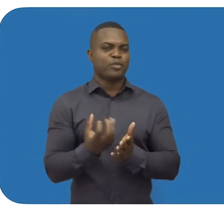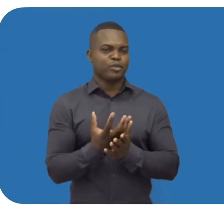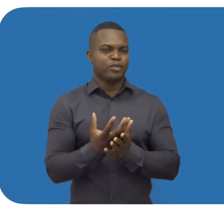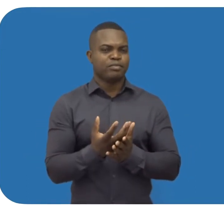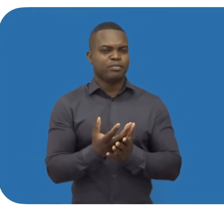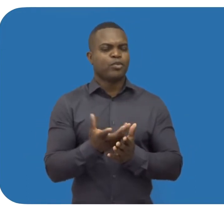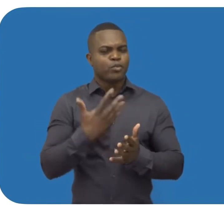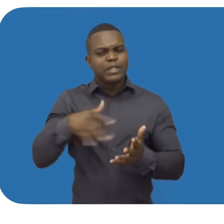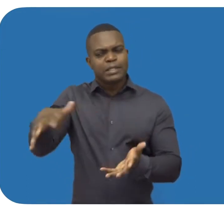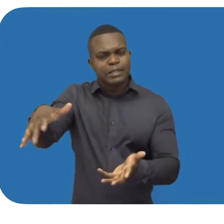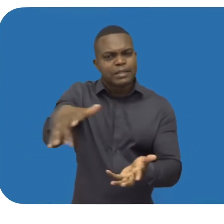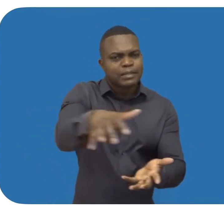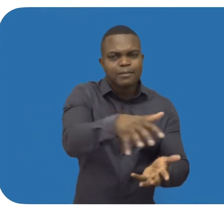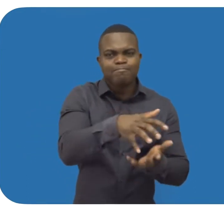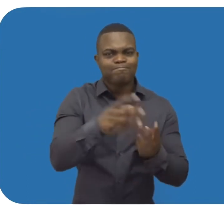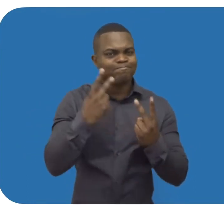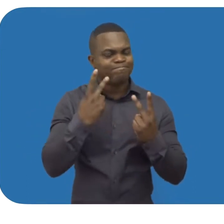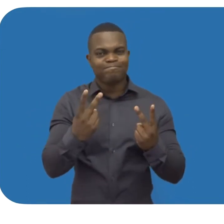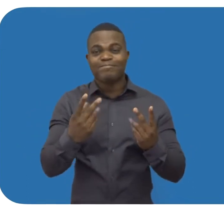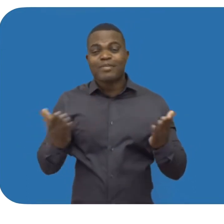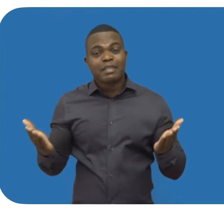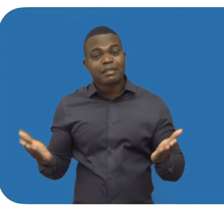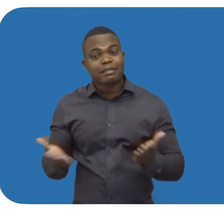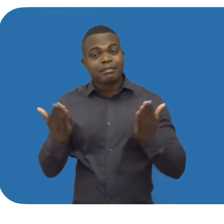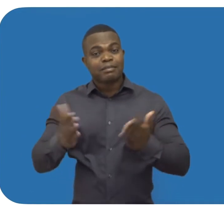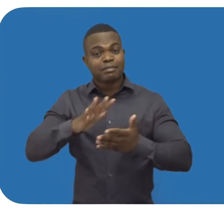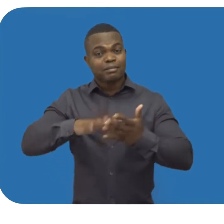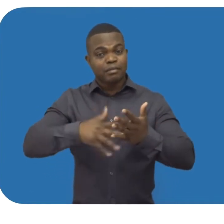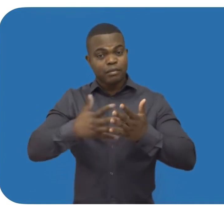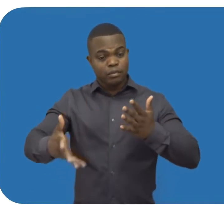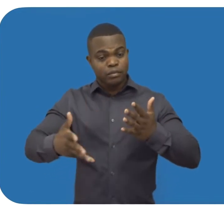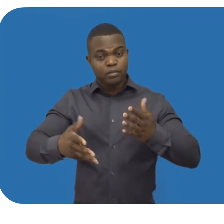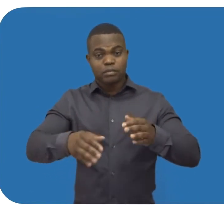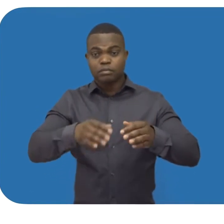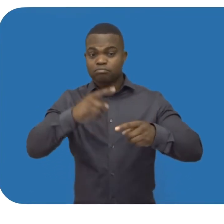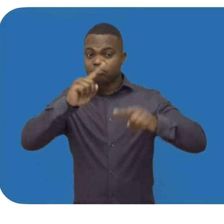What we realized was that it was quite difficult to identify many datasets